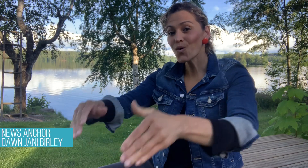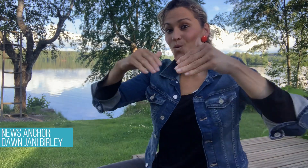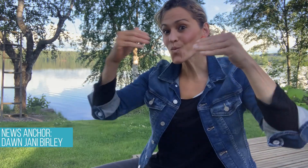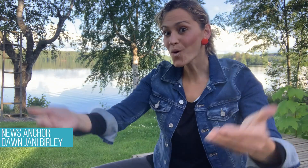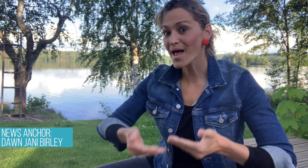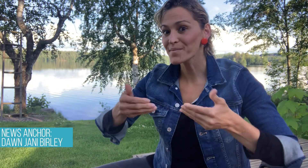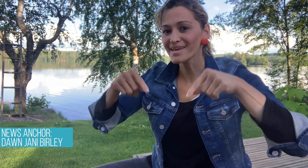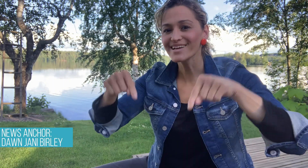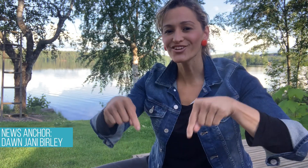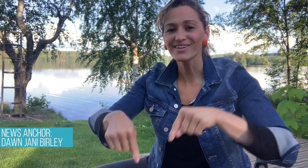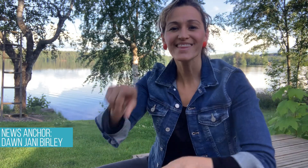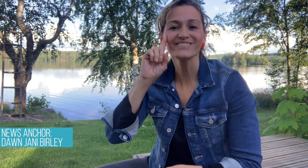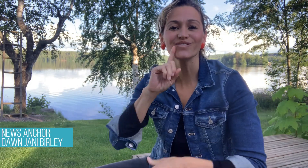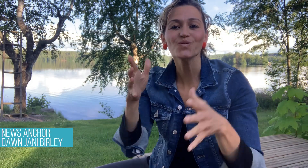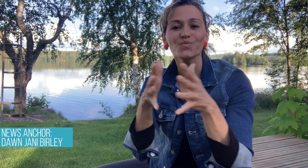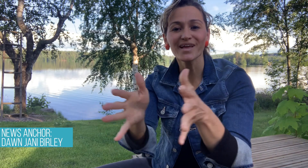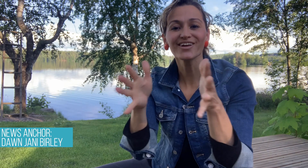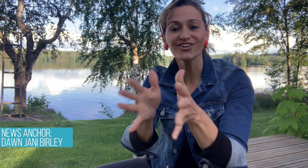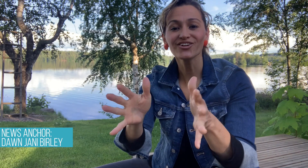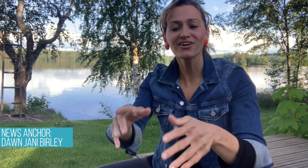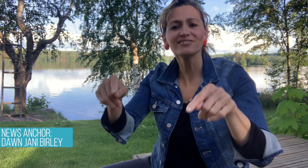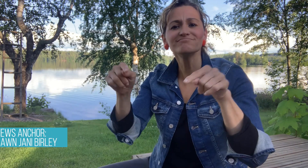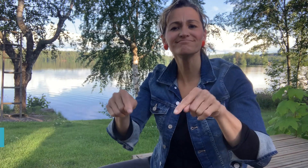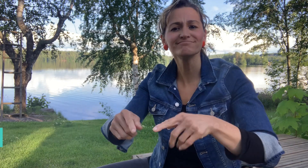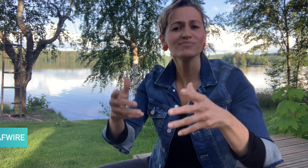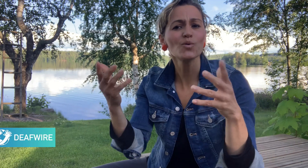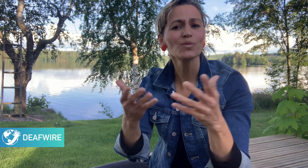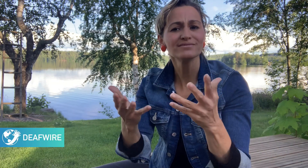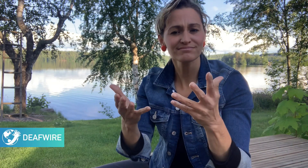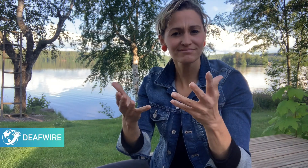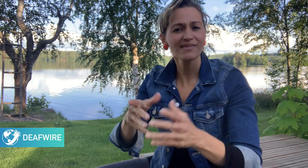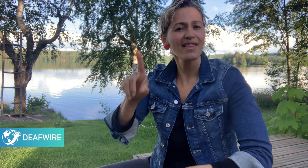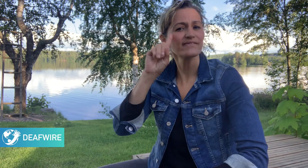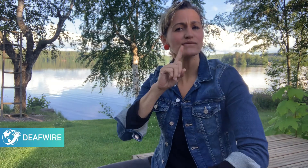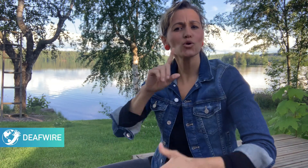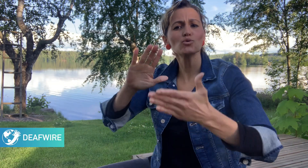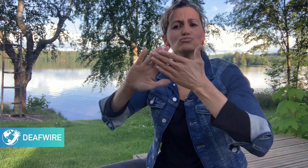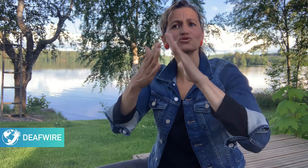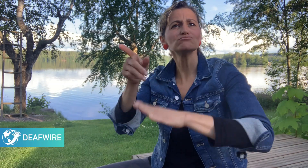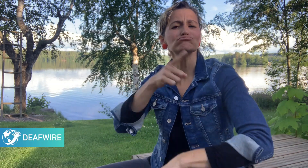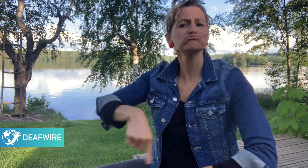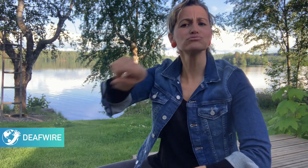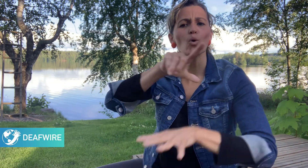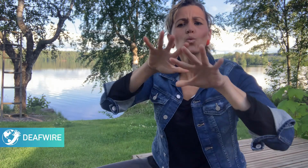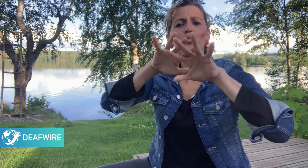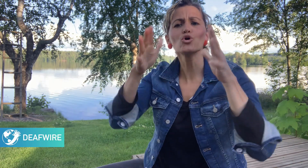Welcome to DeafWire where we share news stories